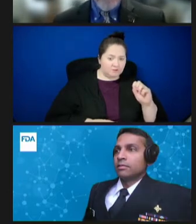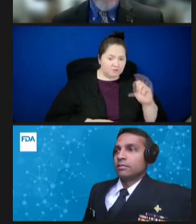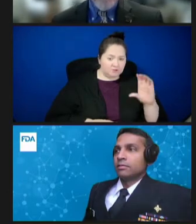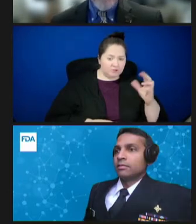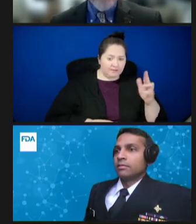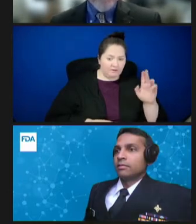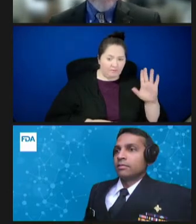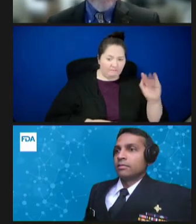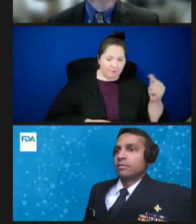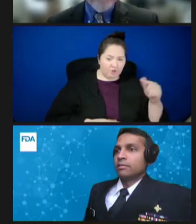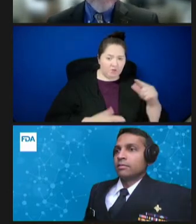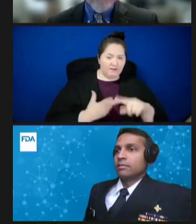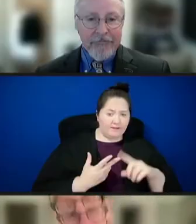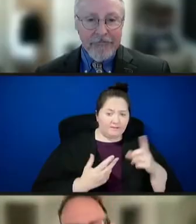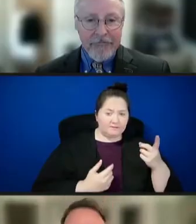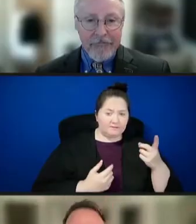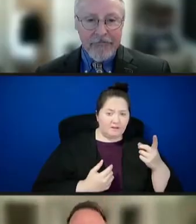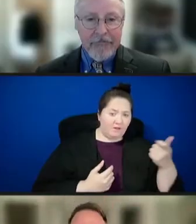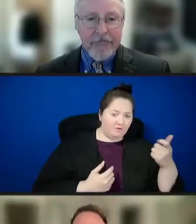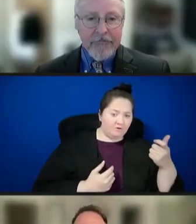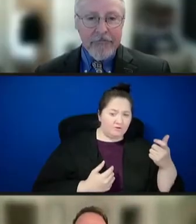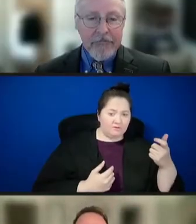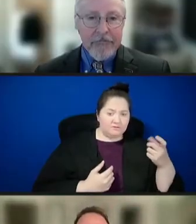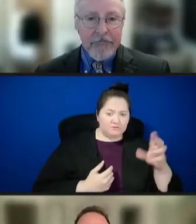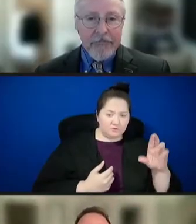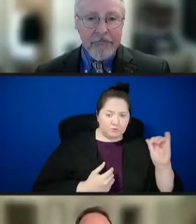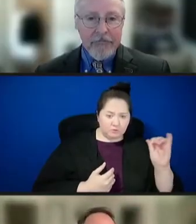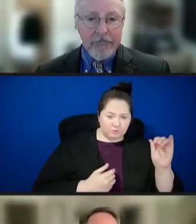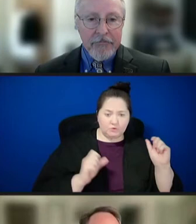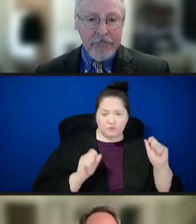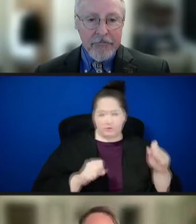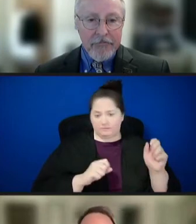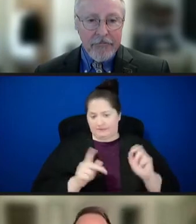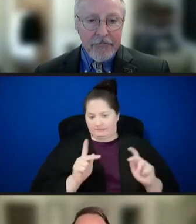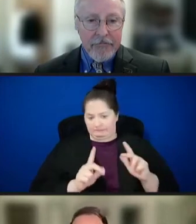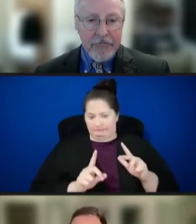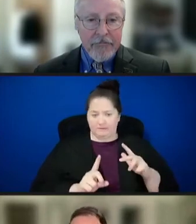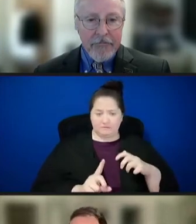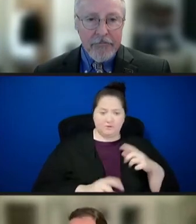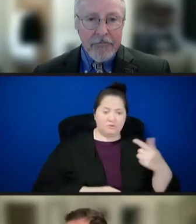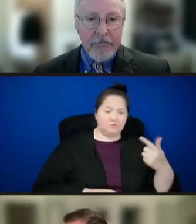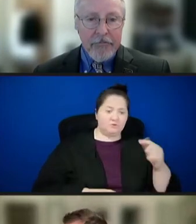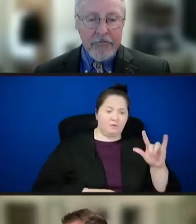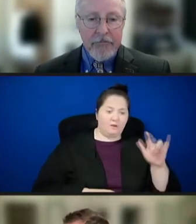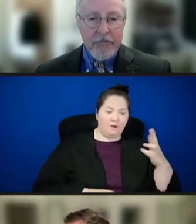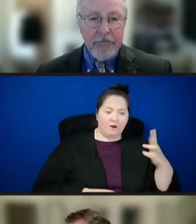based upon what you presented, might be the people I'd like to hear from first,